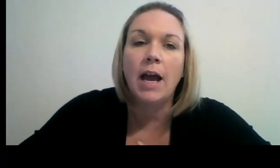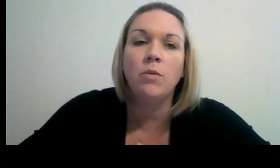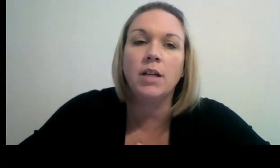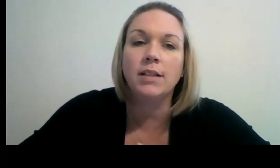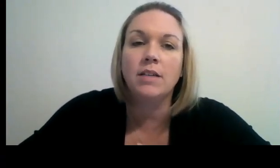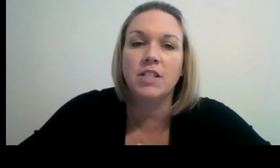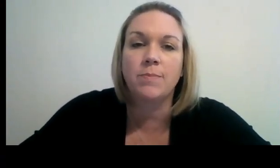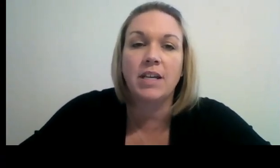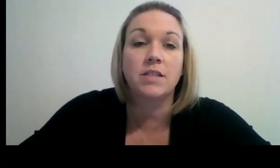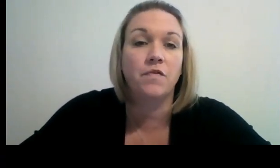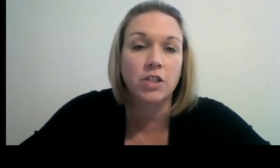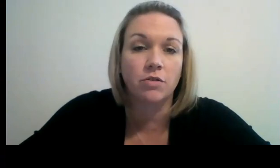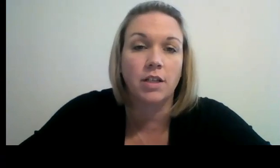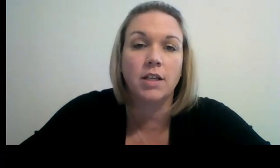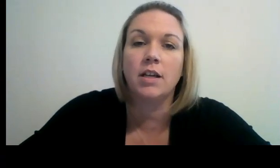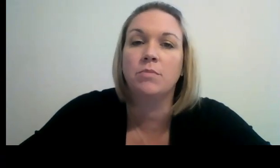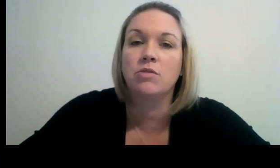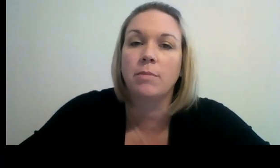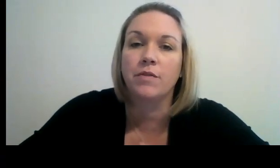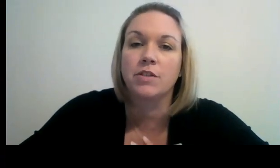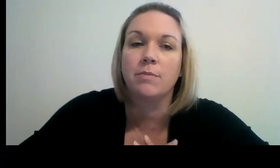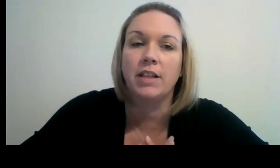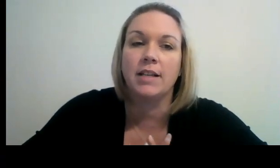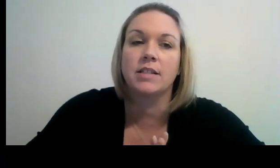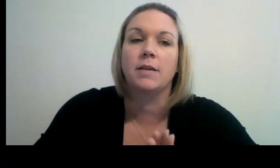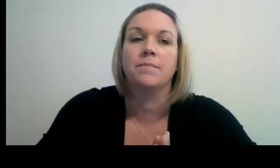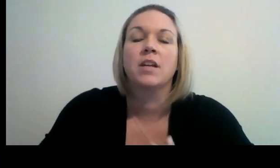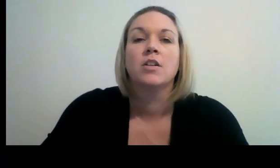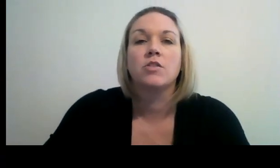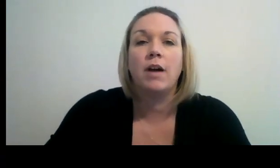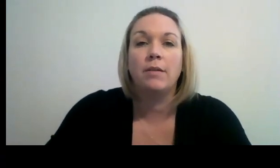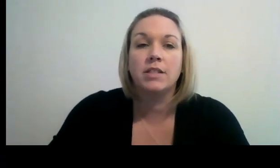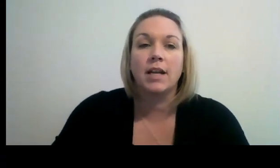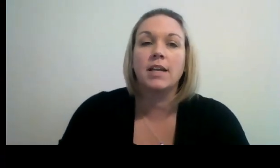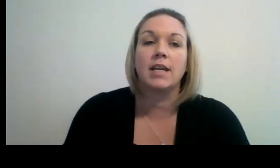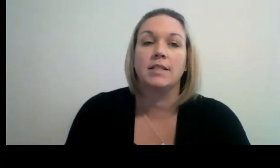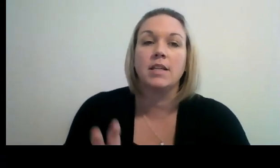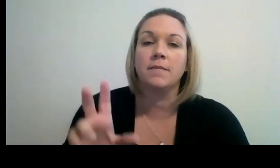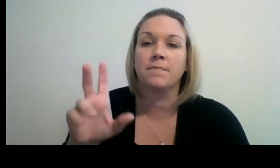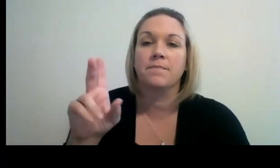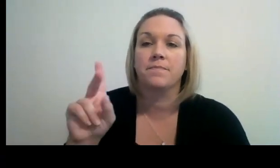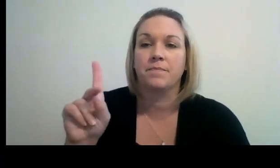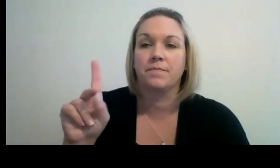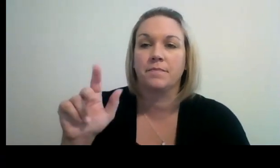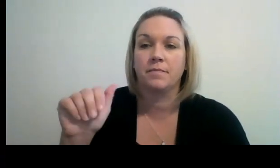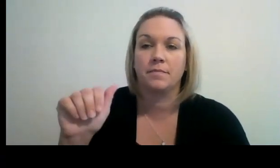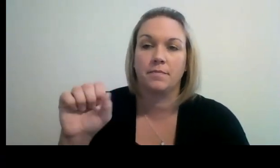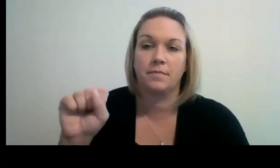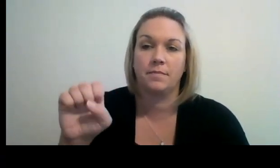how would i leave a space visually in between my first and my last name? So i would sign Kasey,